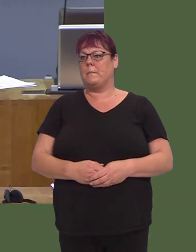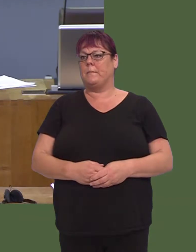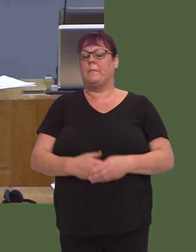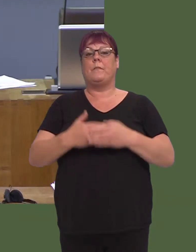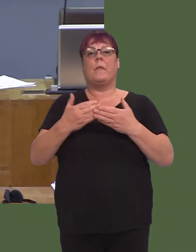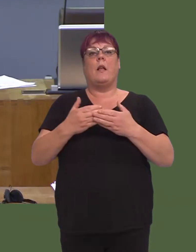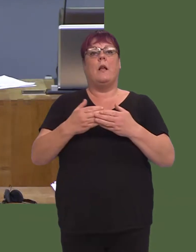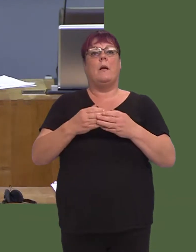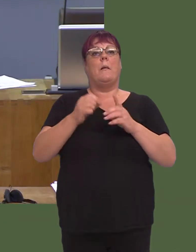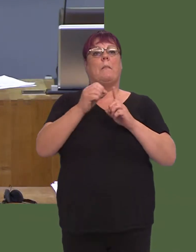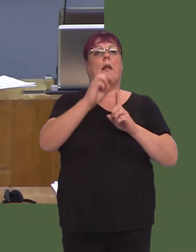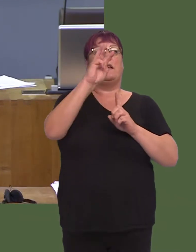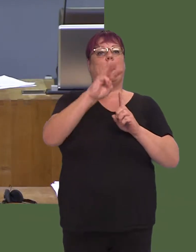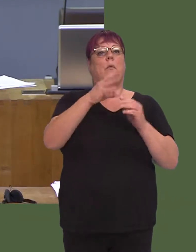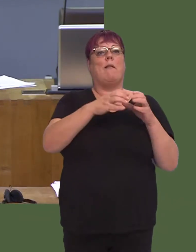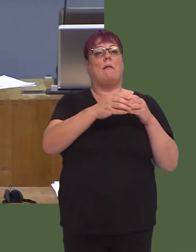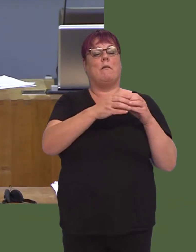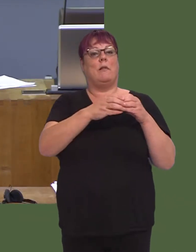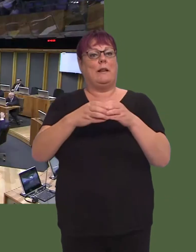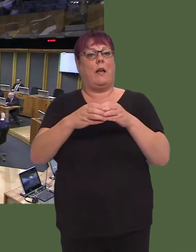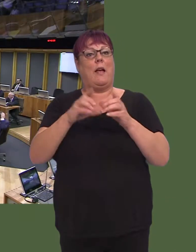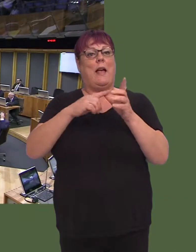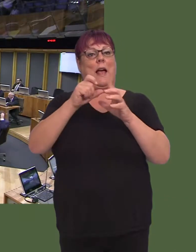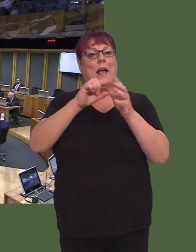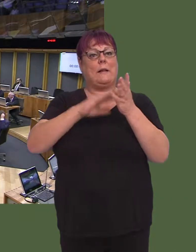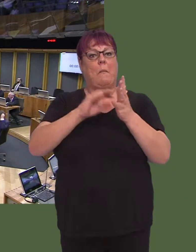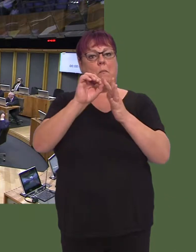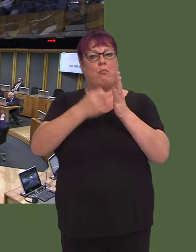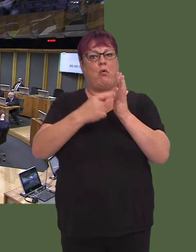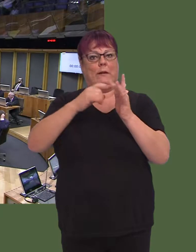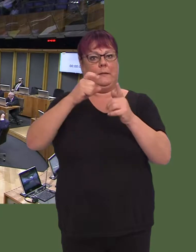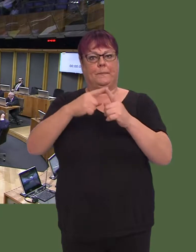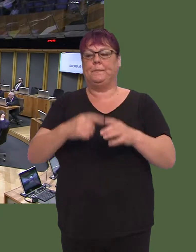Y Llywydd / The Llywydd: The Plaid Cymru leader, Adam Price. Adam Price AM: Diolch, Llywydd.